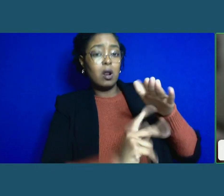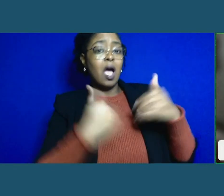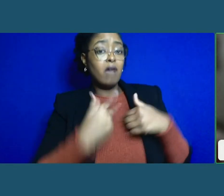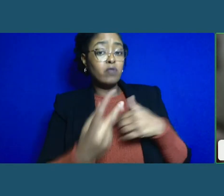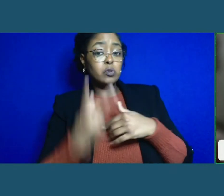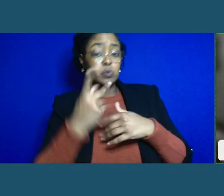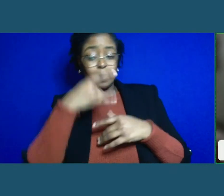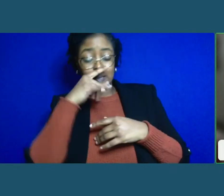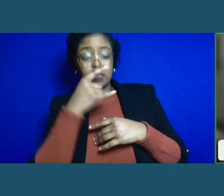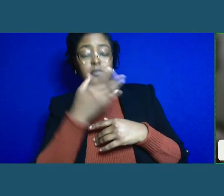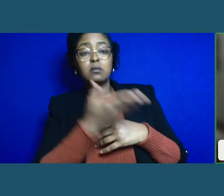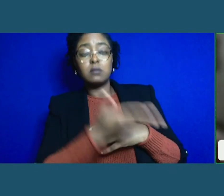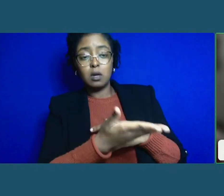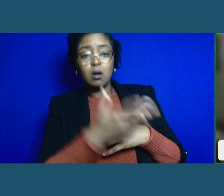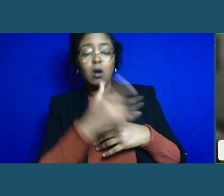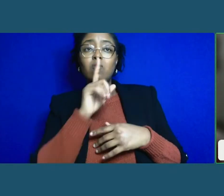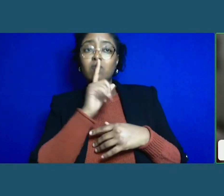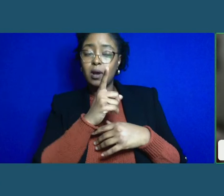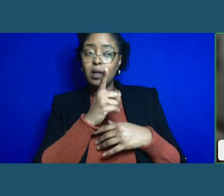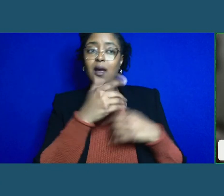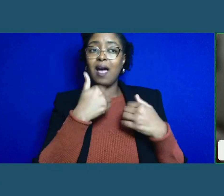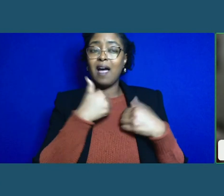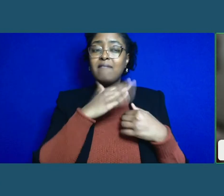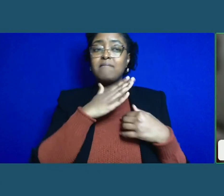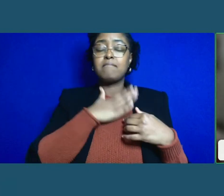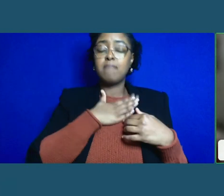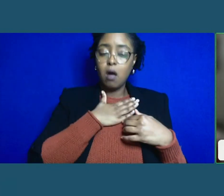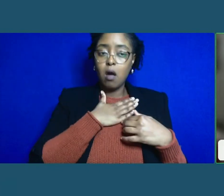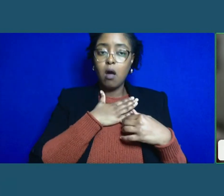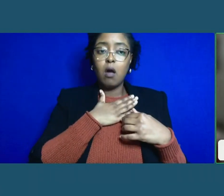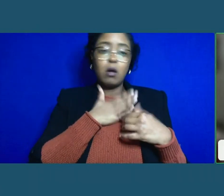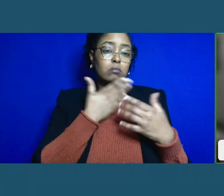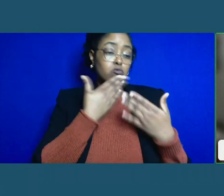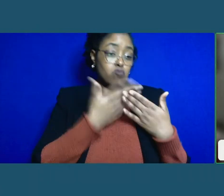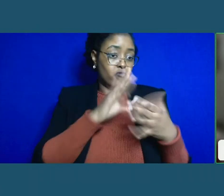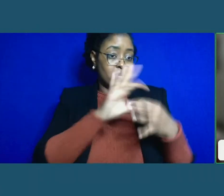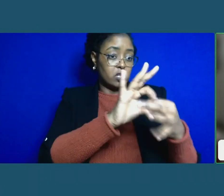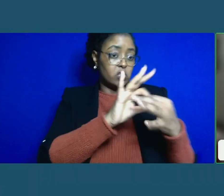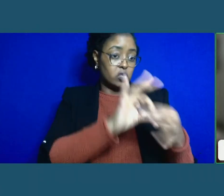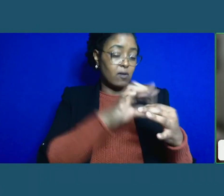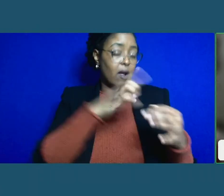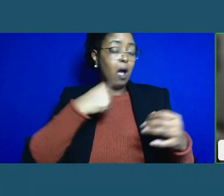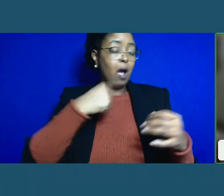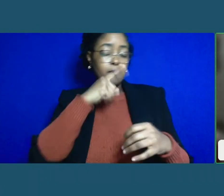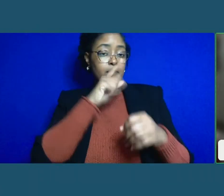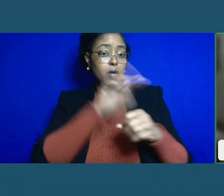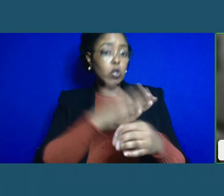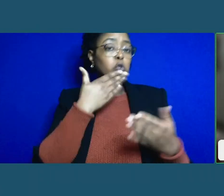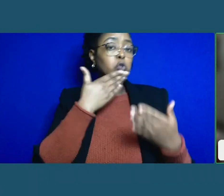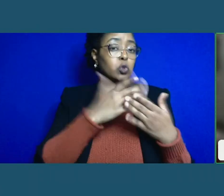kindergarten, got two kids at Darnestown Elementary School. And I've really leveraged my